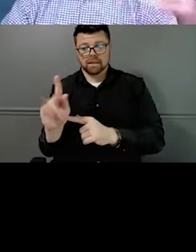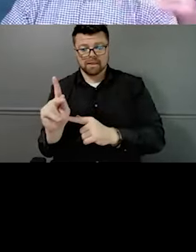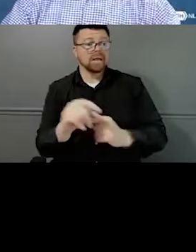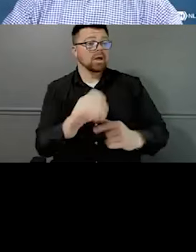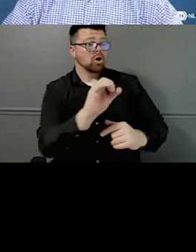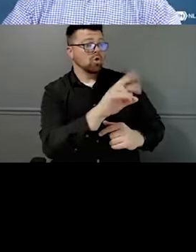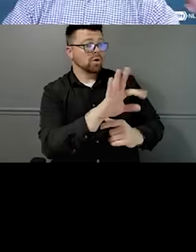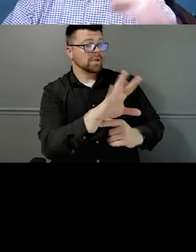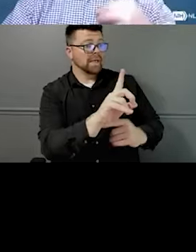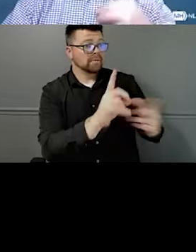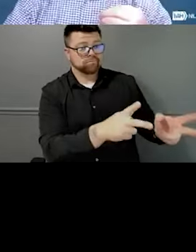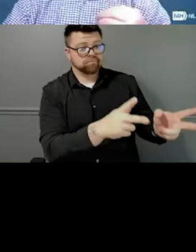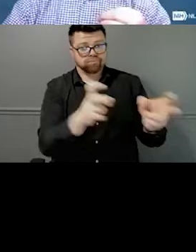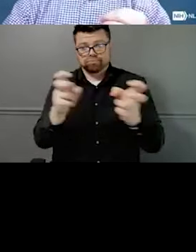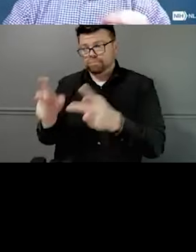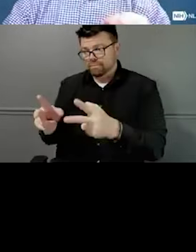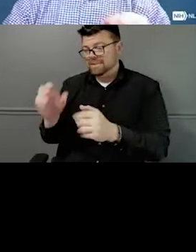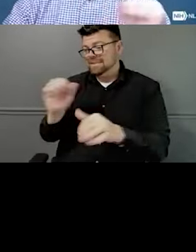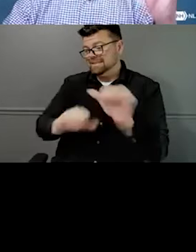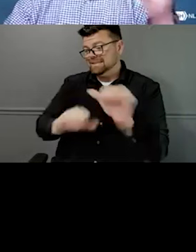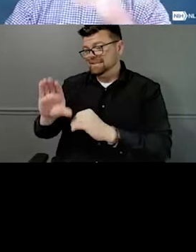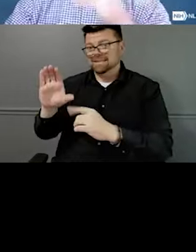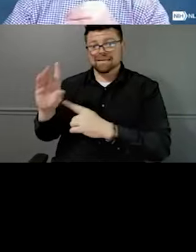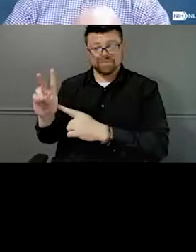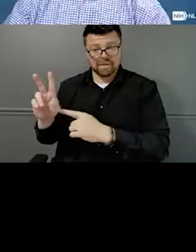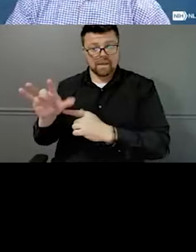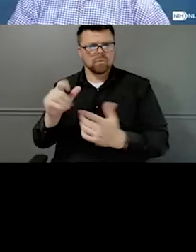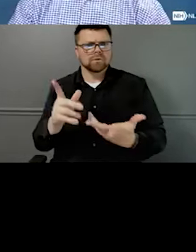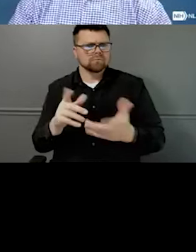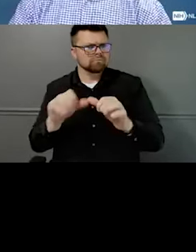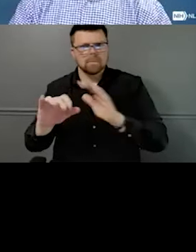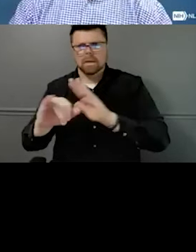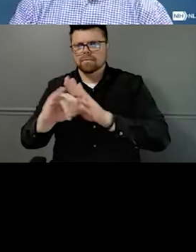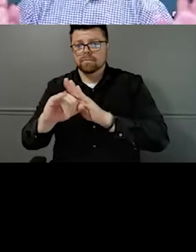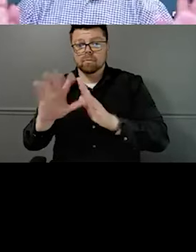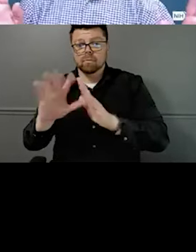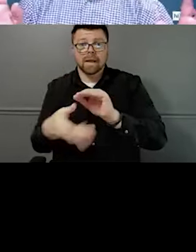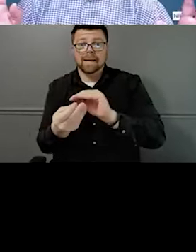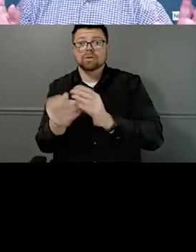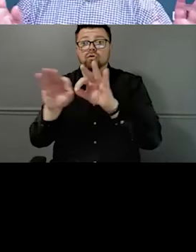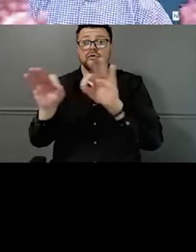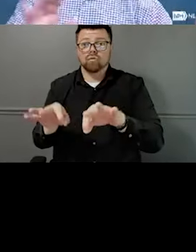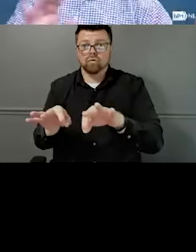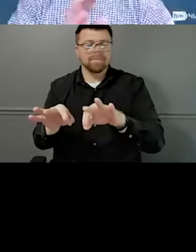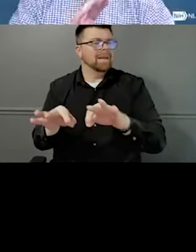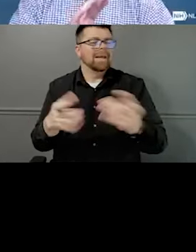we will get your persistent identifier, and we'll add it to the form. It happens automatically once you sign